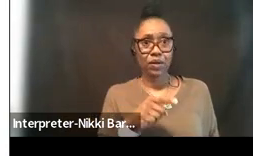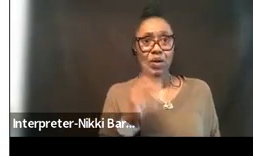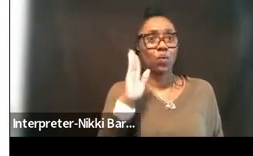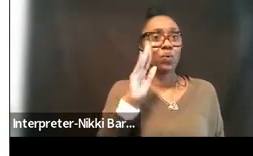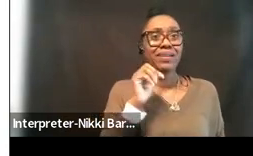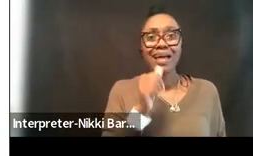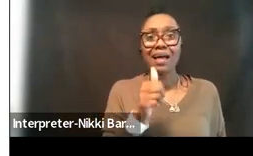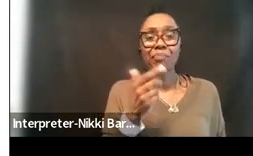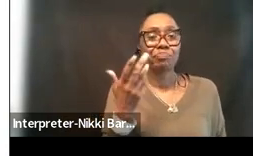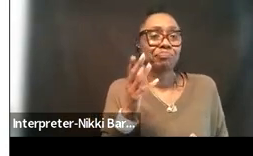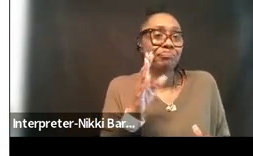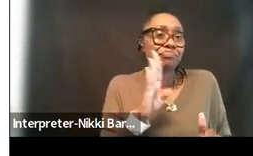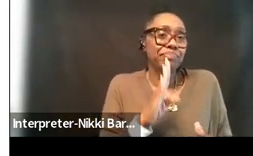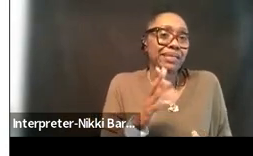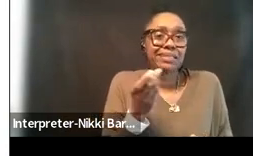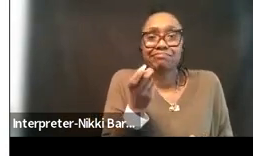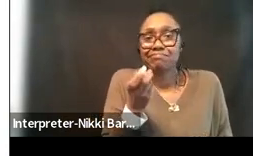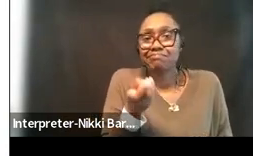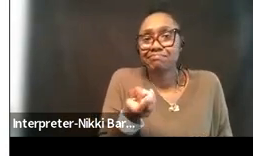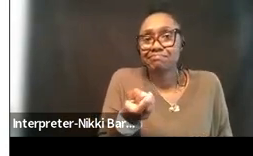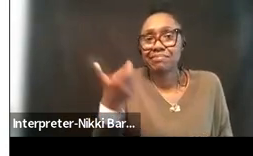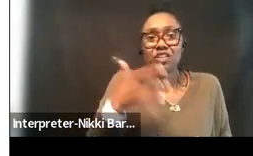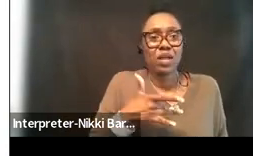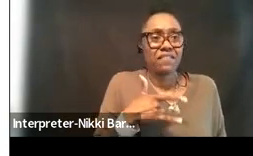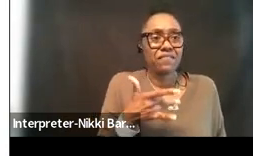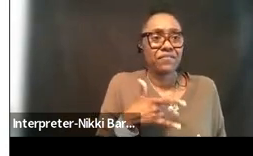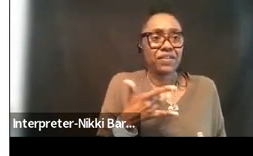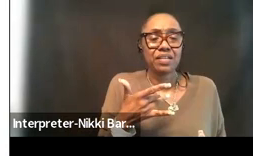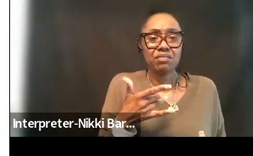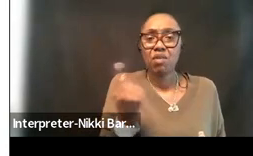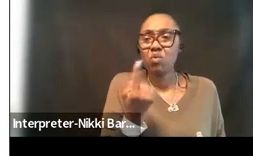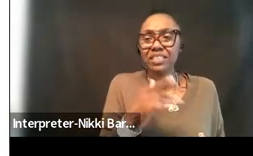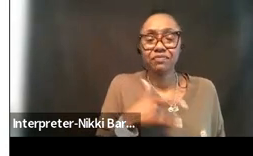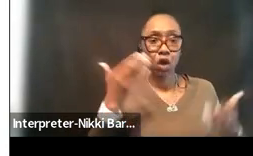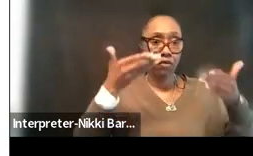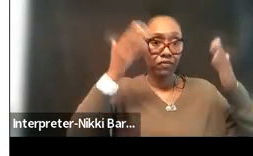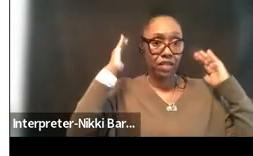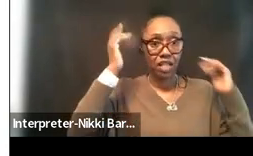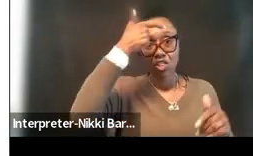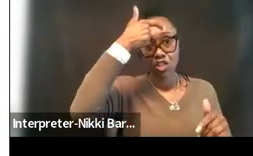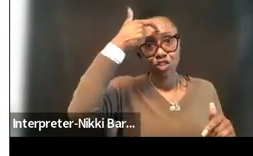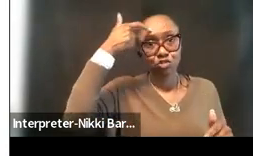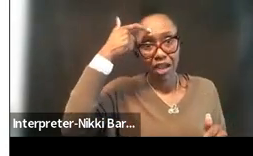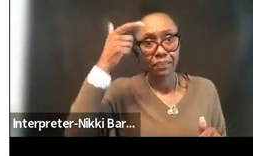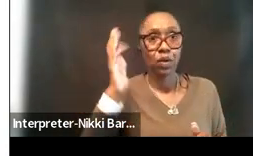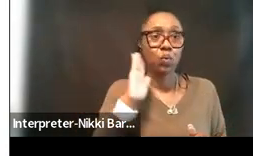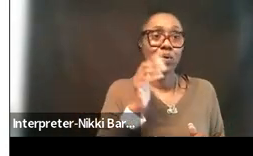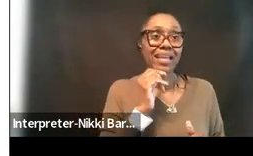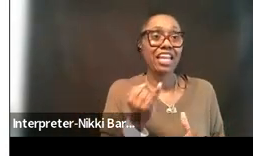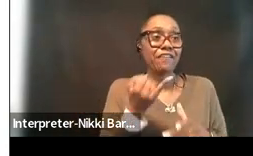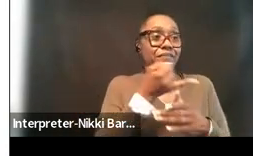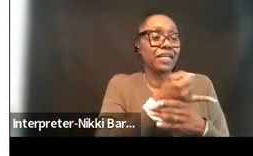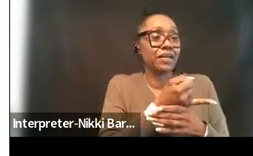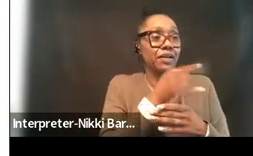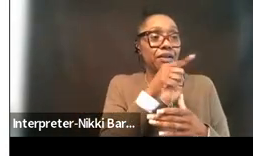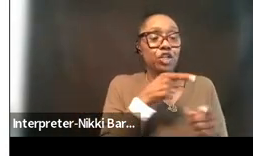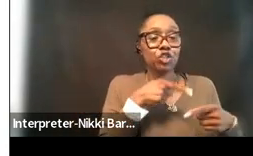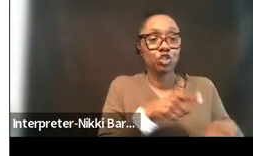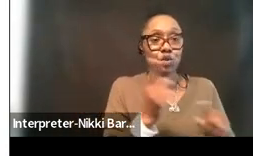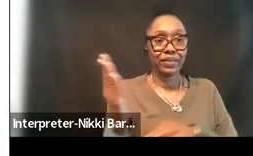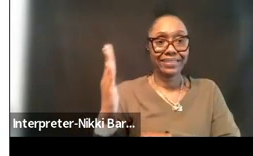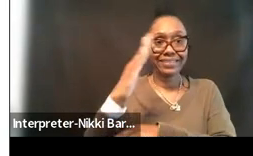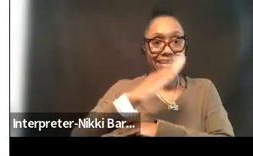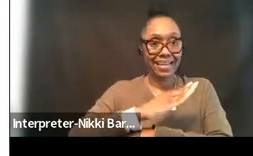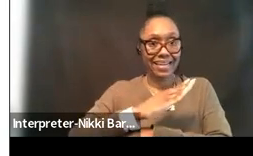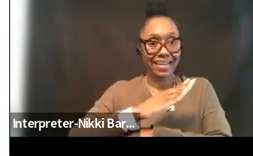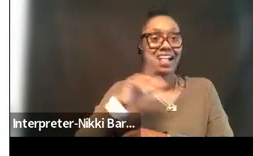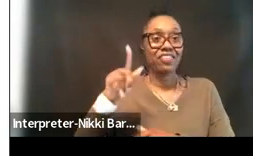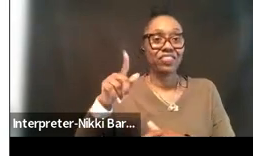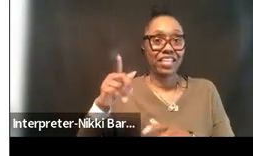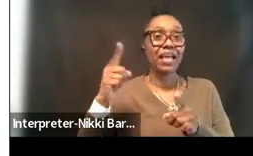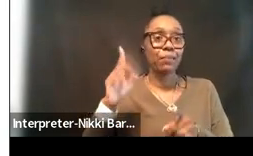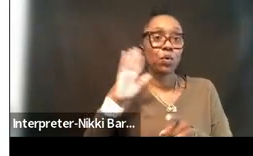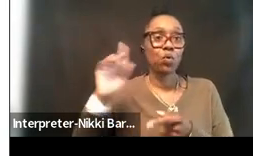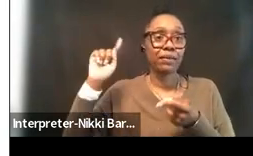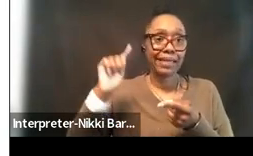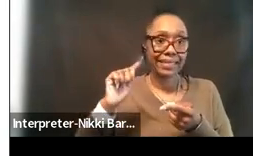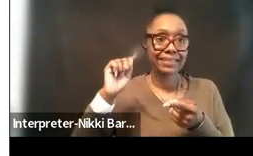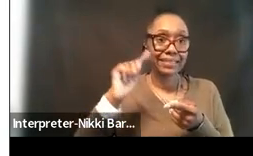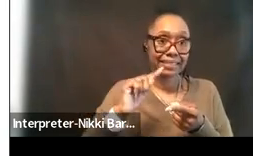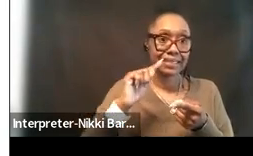As they currently are that they will not always feel so overwhelmed that the trauma will not be interfering as much throughout the day that these effects will lessen with time and they will continue to grow stronger.